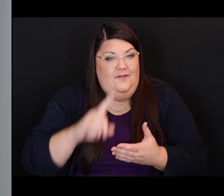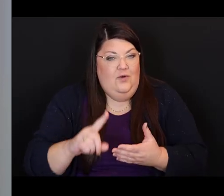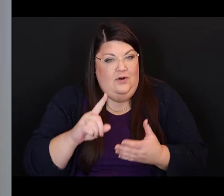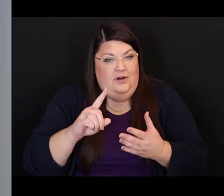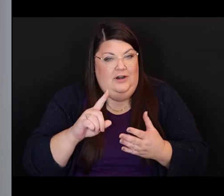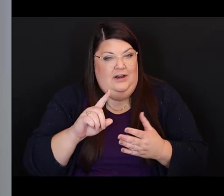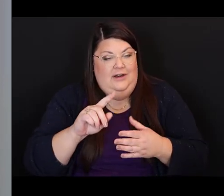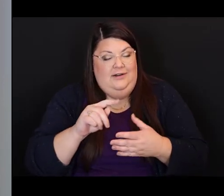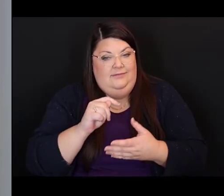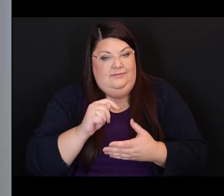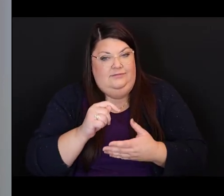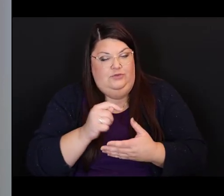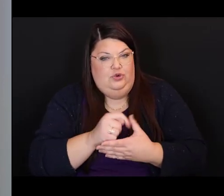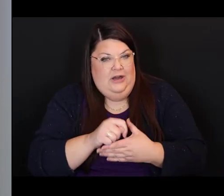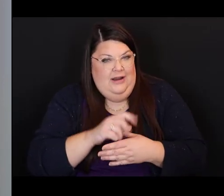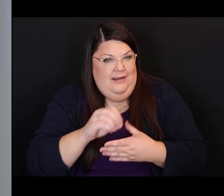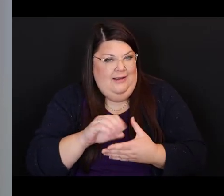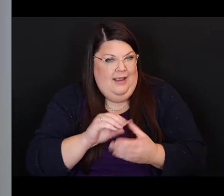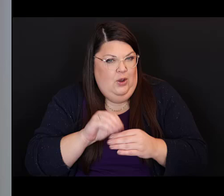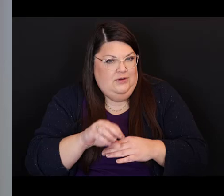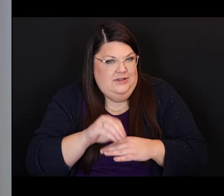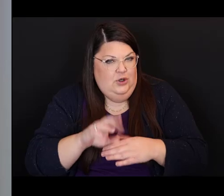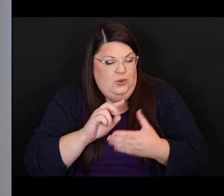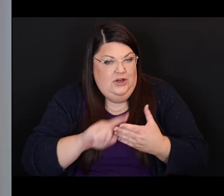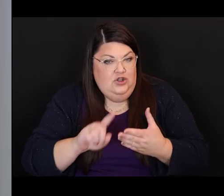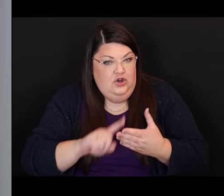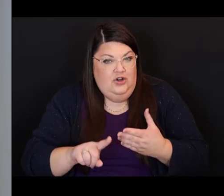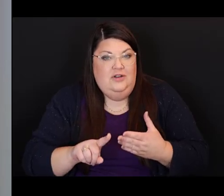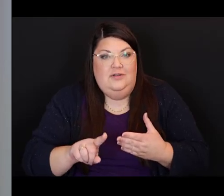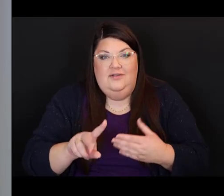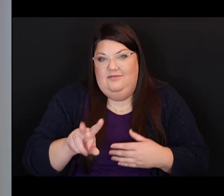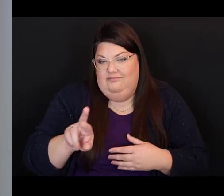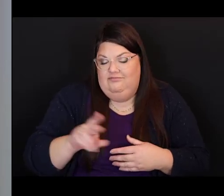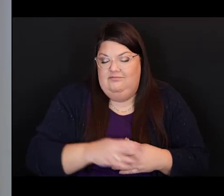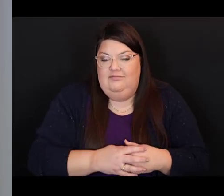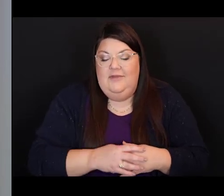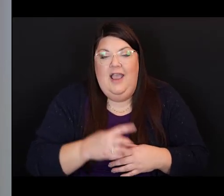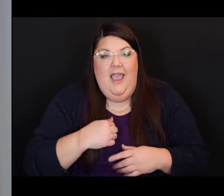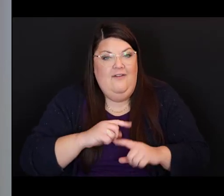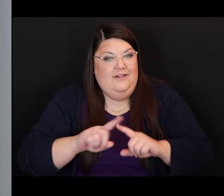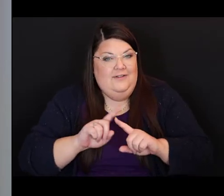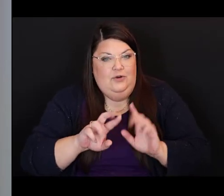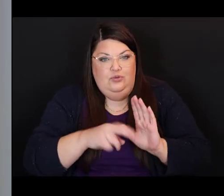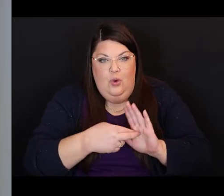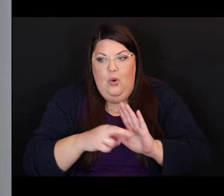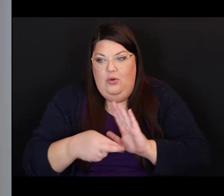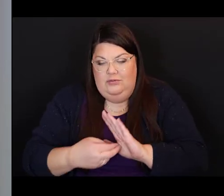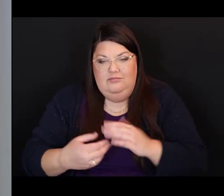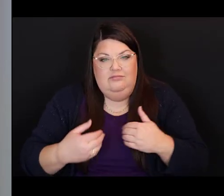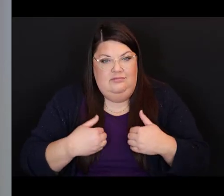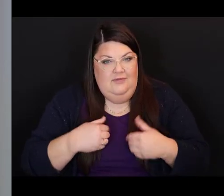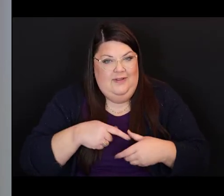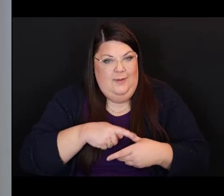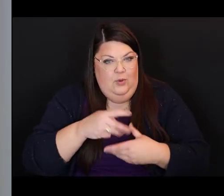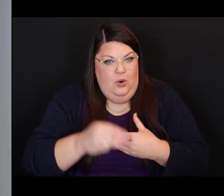Research and Education. And I do have a couple hats I wear within that program. Not only am I